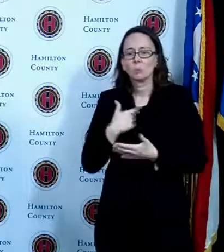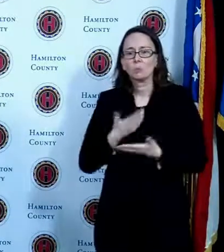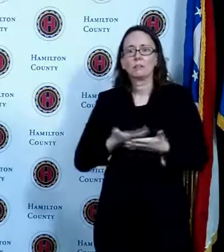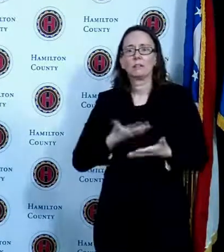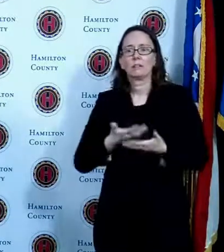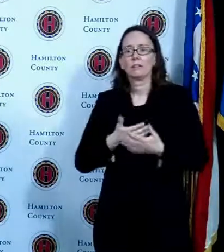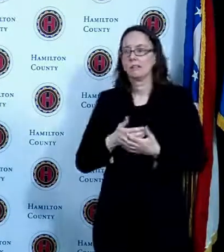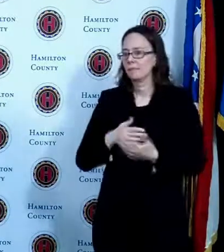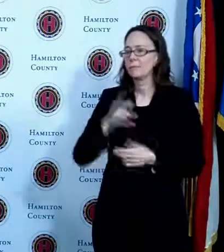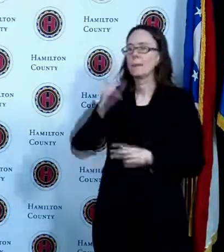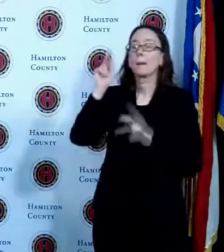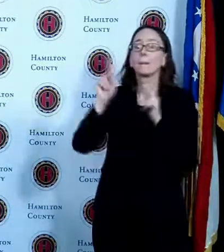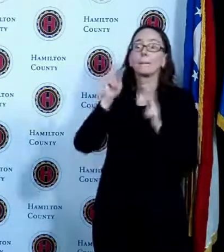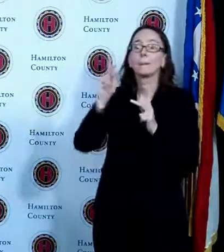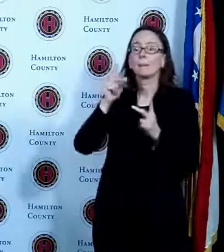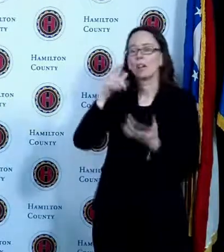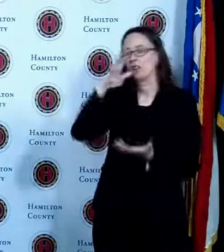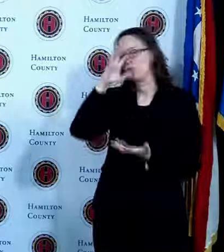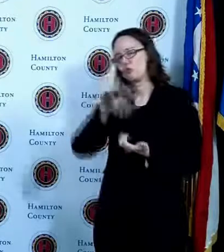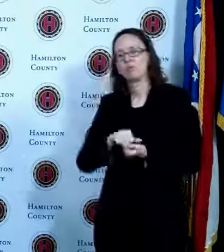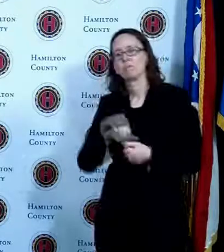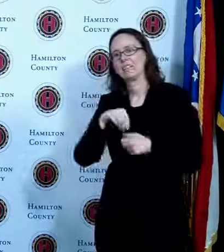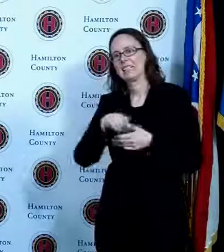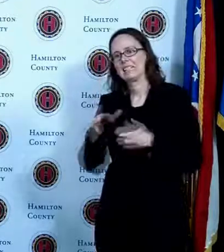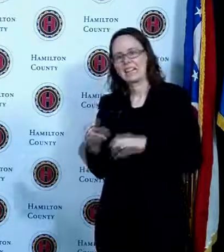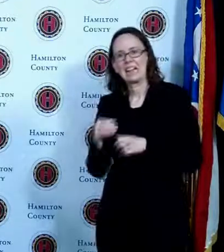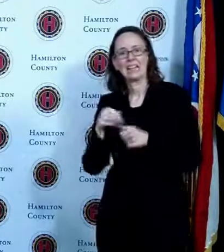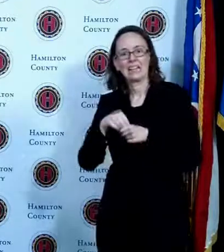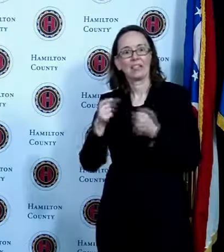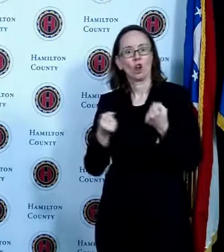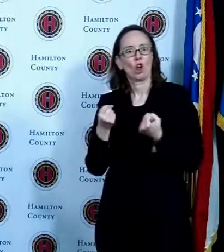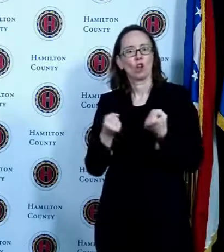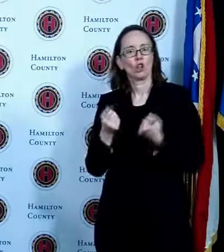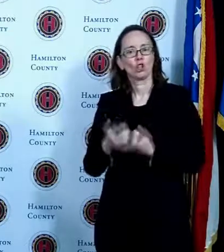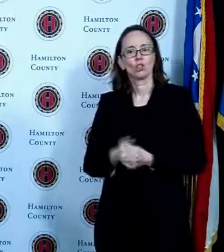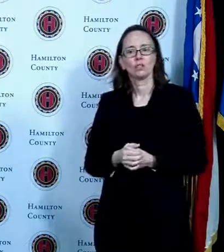the number of 20 and at one day was very reminiscent of that and and that was